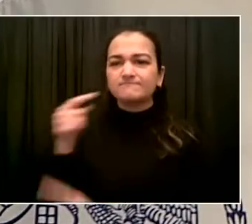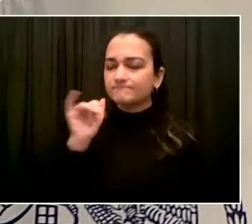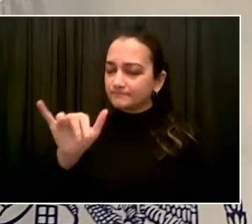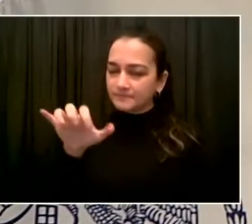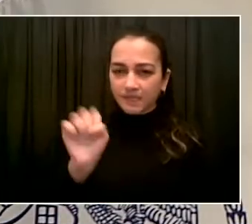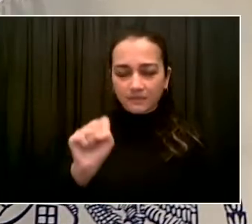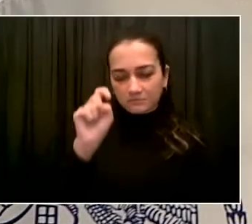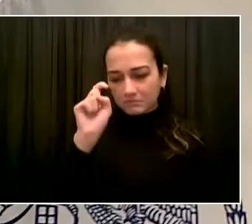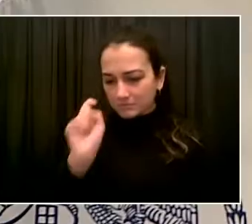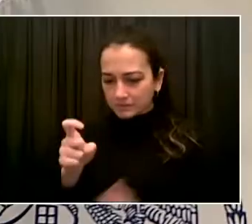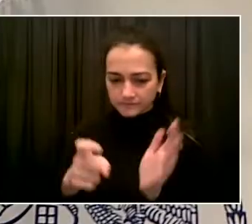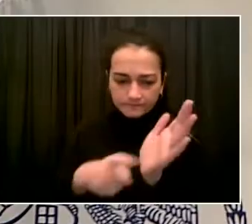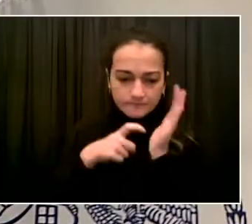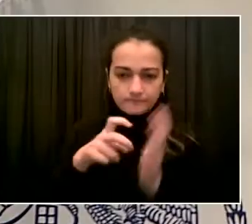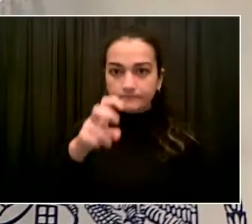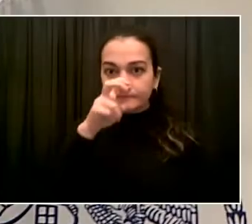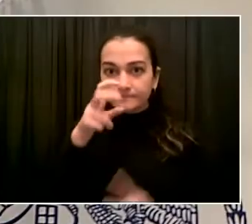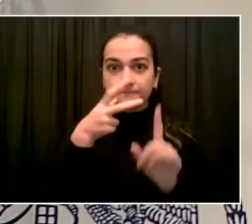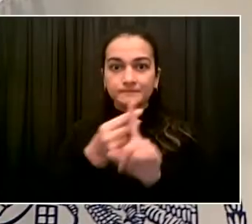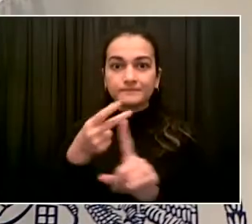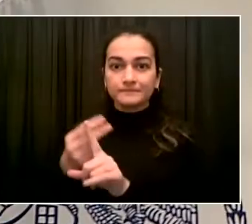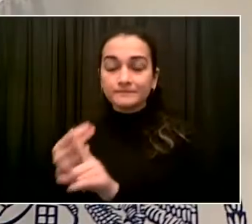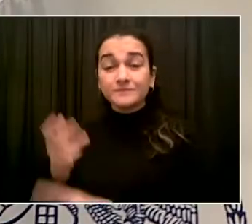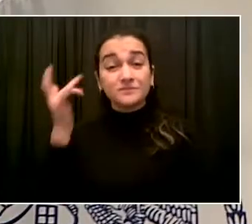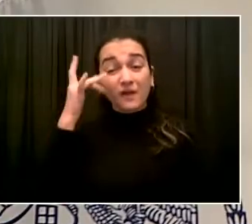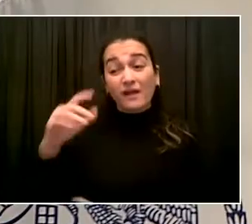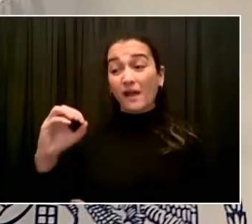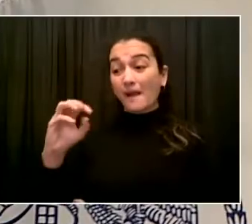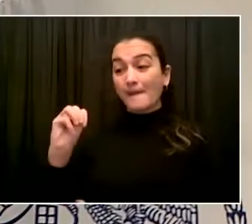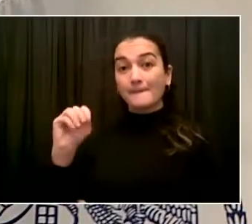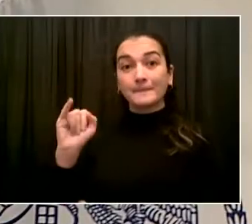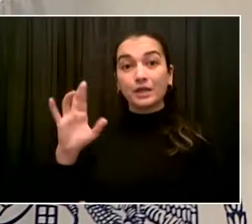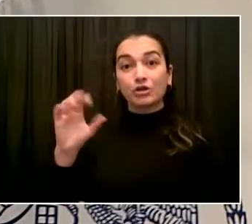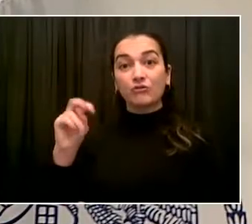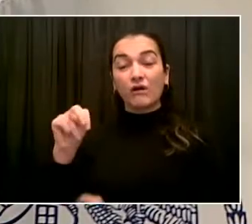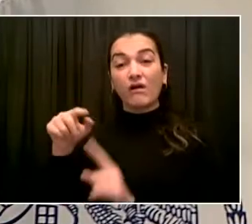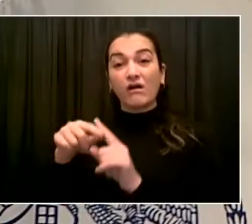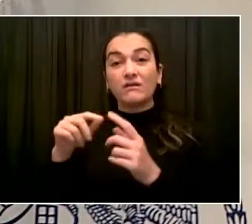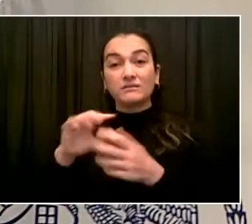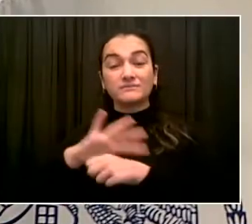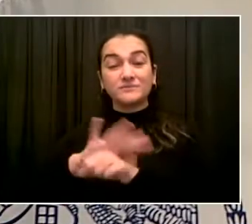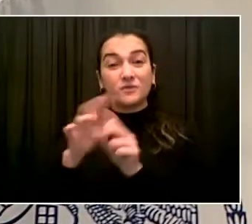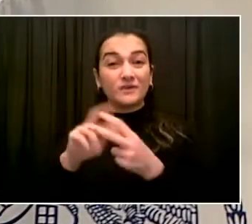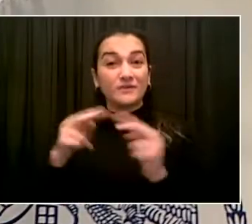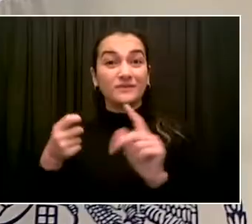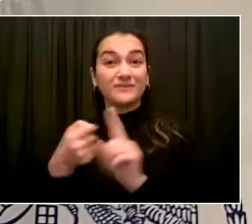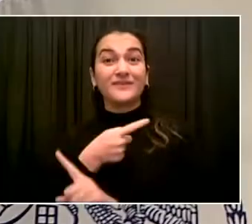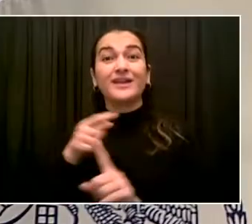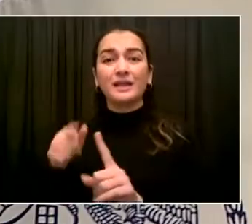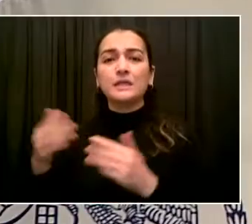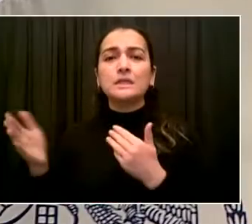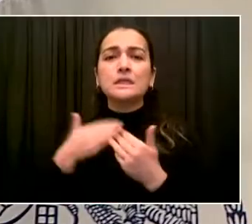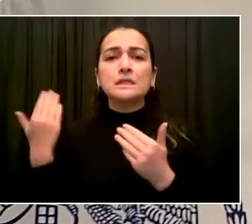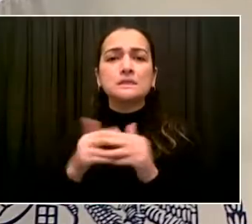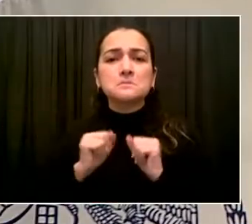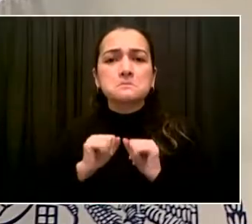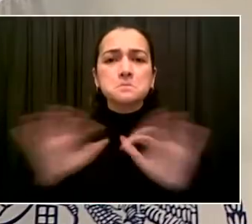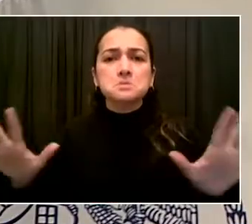THIS WAS A NECESSARY ACT BECASUE F O OMICRON AND VERY LIKELY HIGH LEVEL